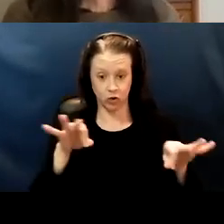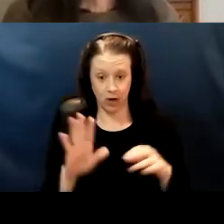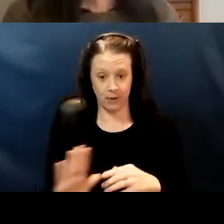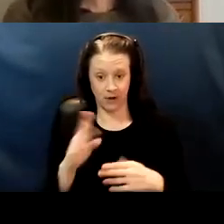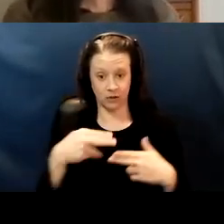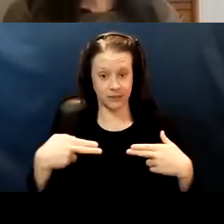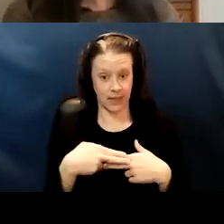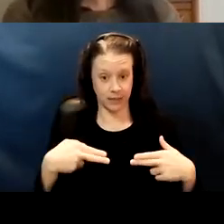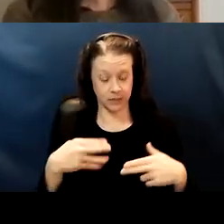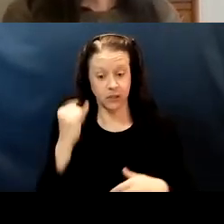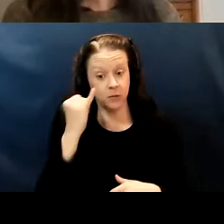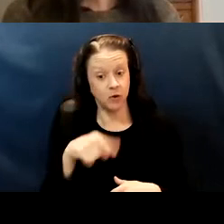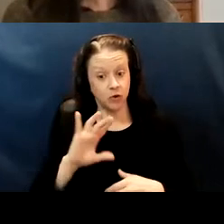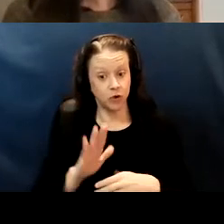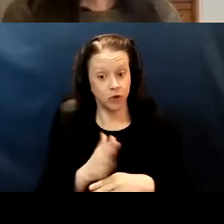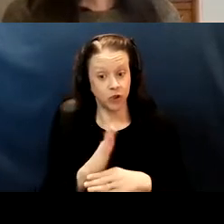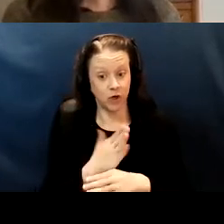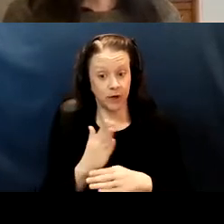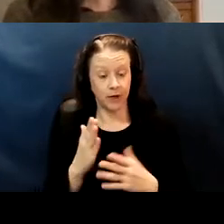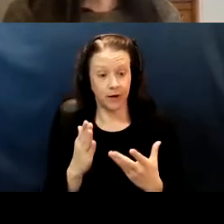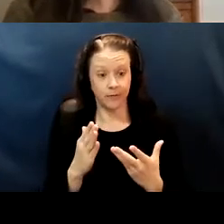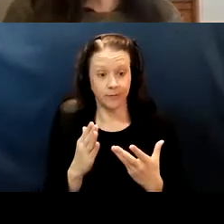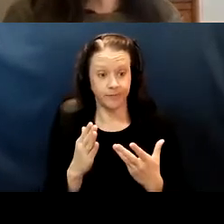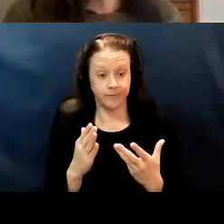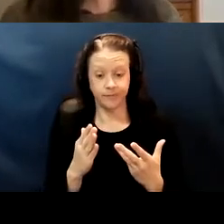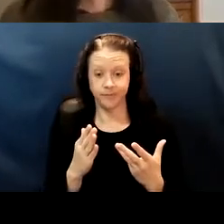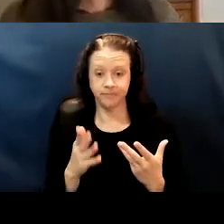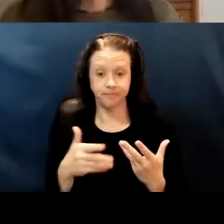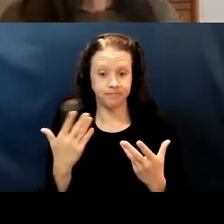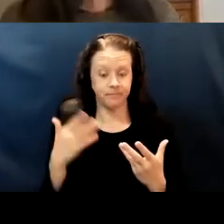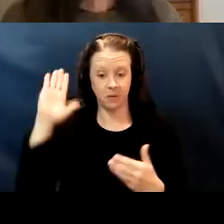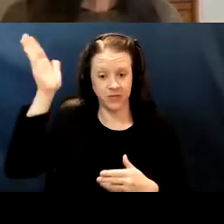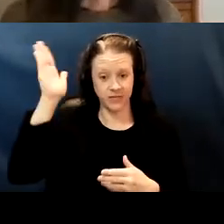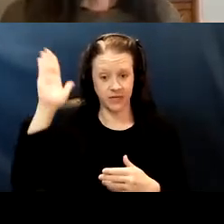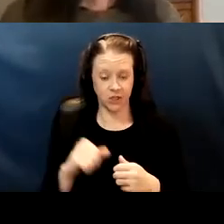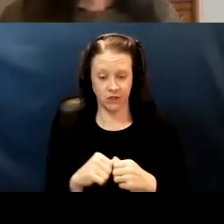sharing -- sharing a presentation, I want to make sure you're